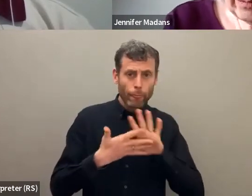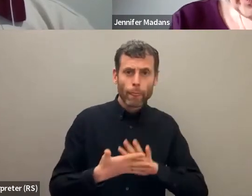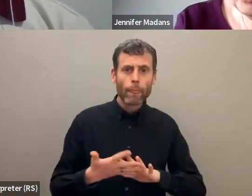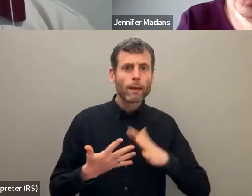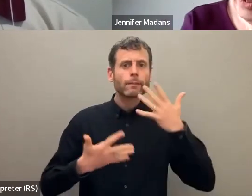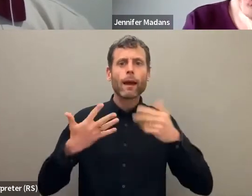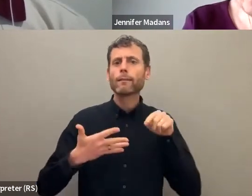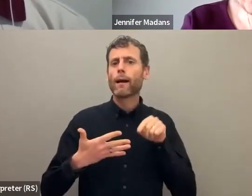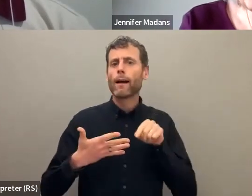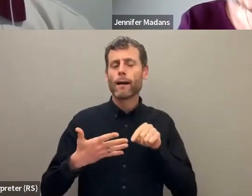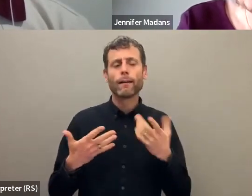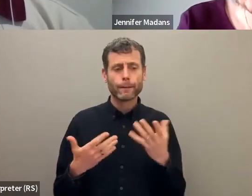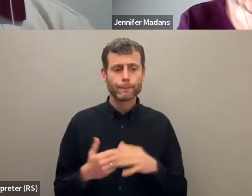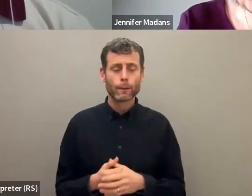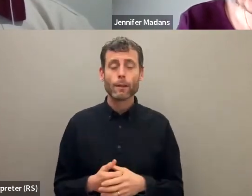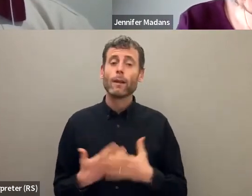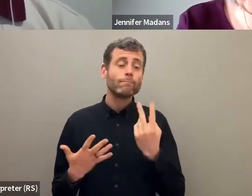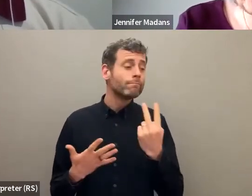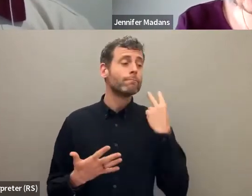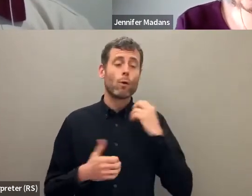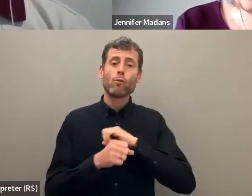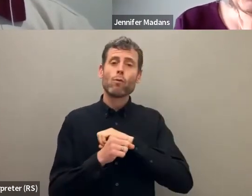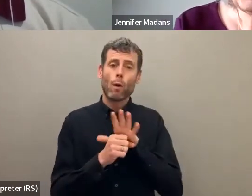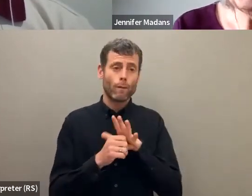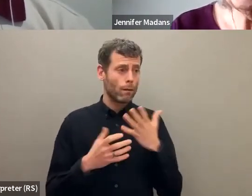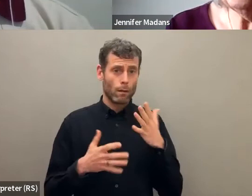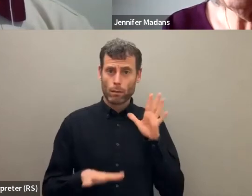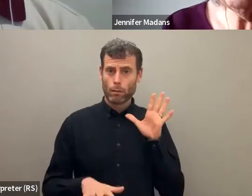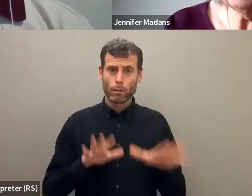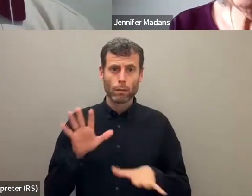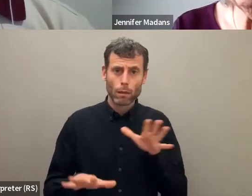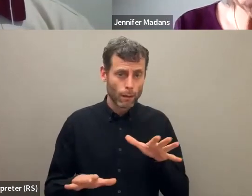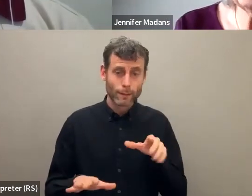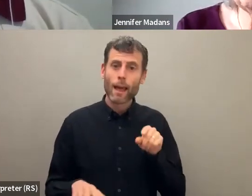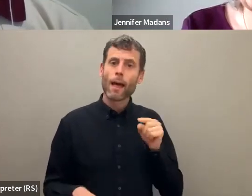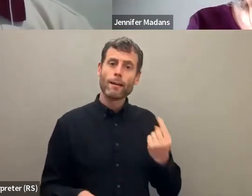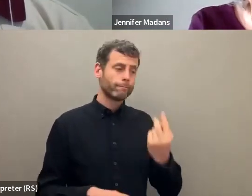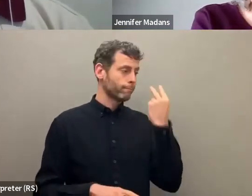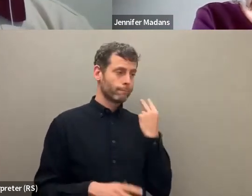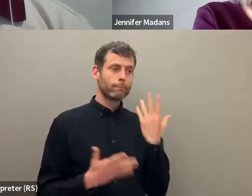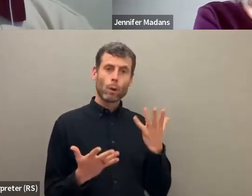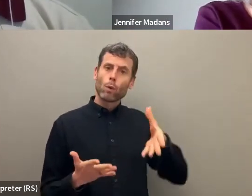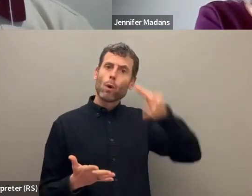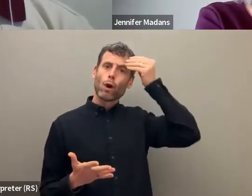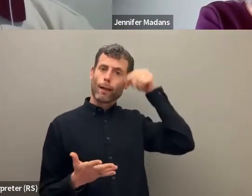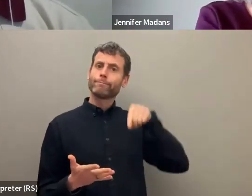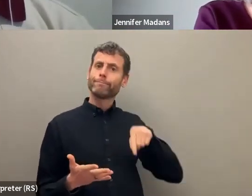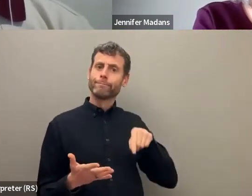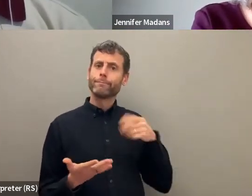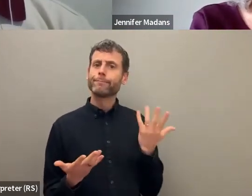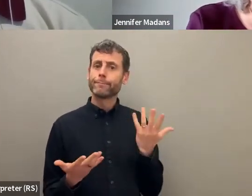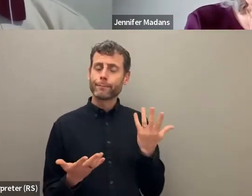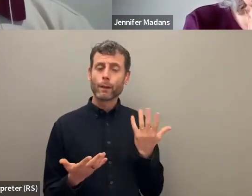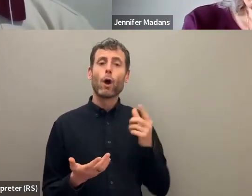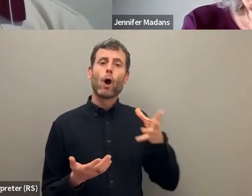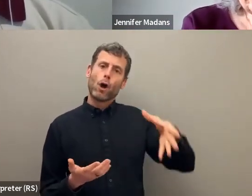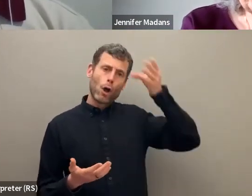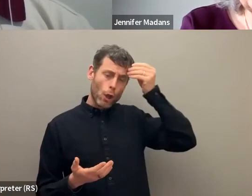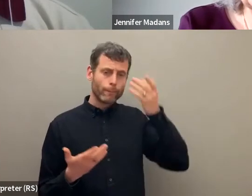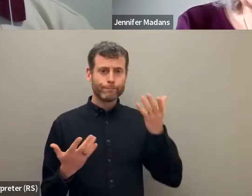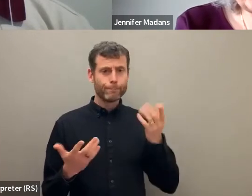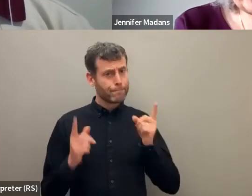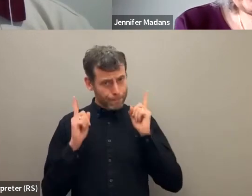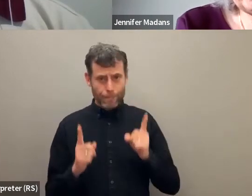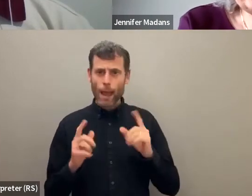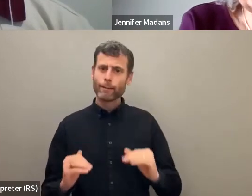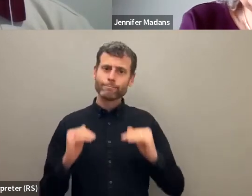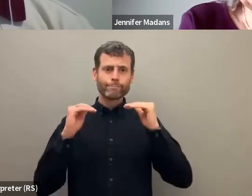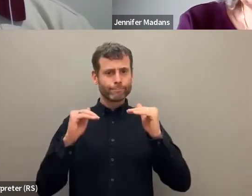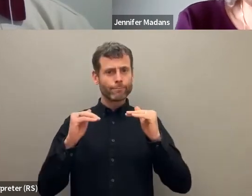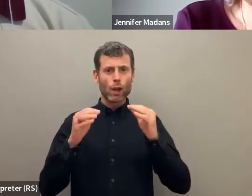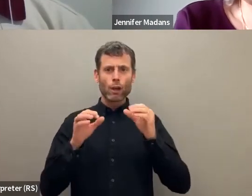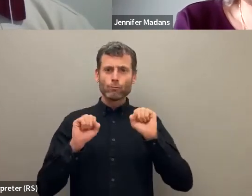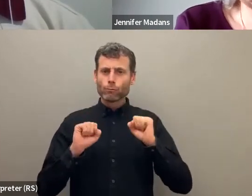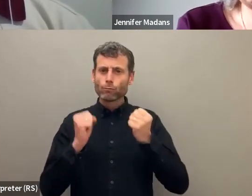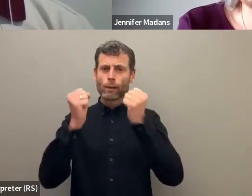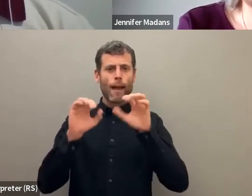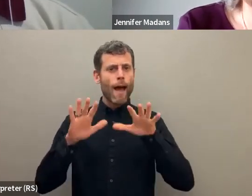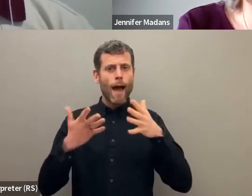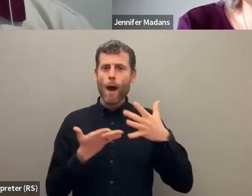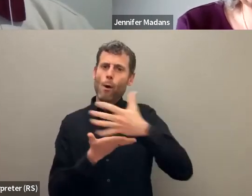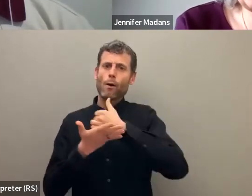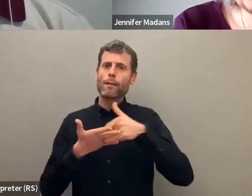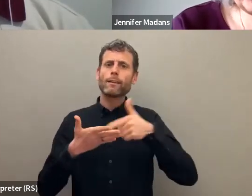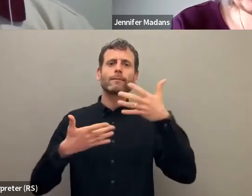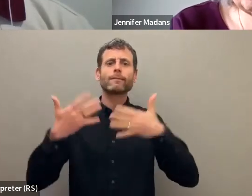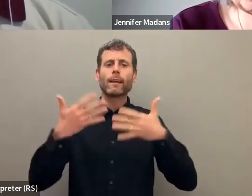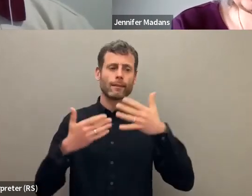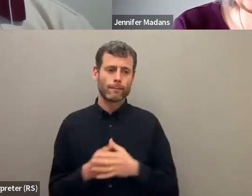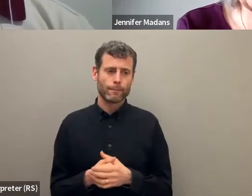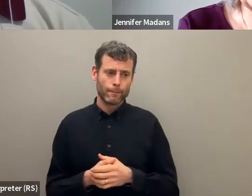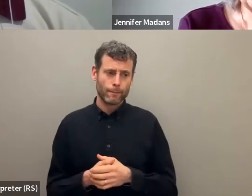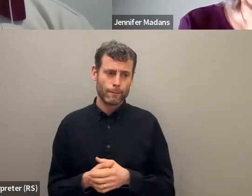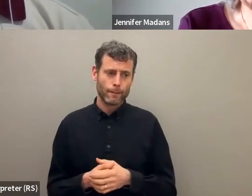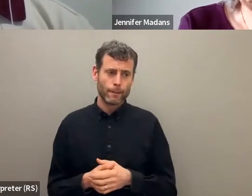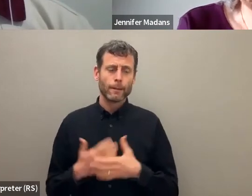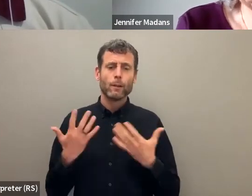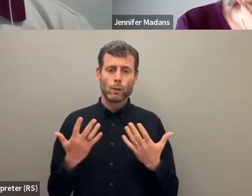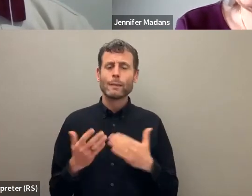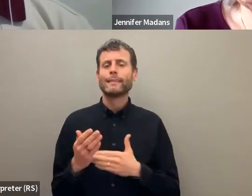Jennifer Madans: And therefore we don't have full harmonization of disability data collection within countries, much less across countries and we cannot just aggregate all the relevant outcome indicators, as required by the crp D and STDs, and this has come up multiple times during the summit.